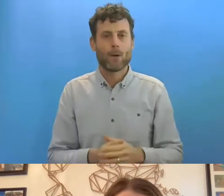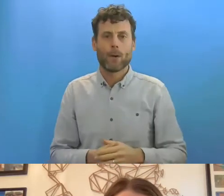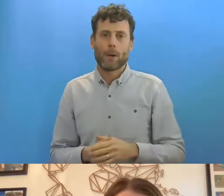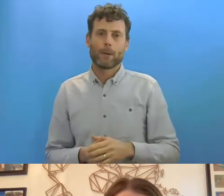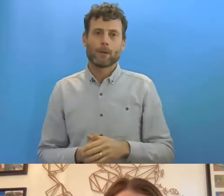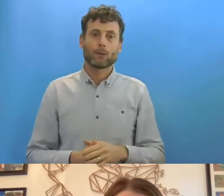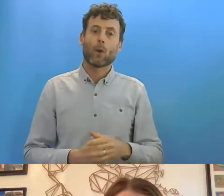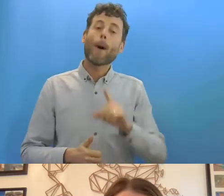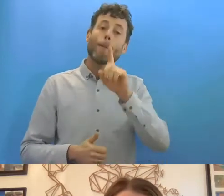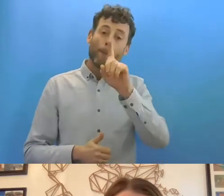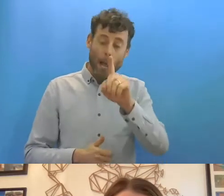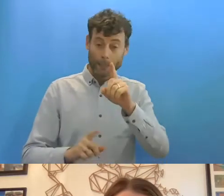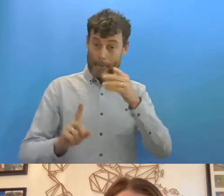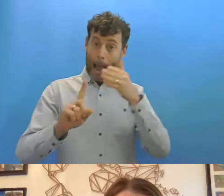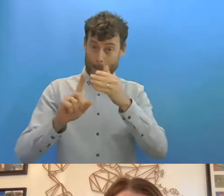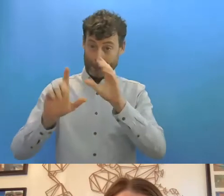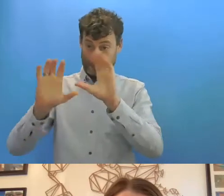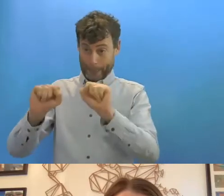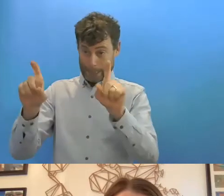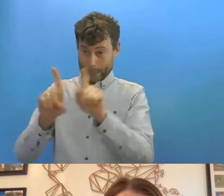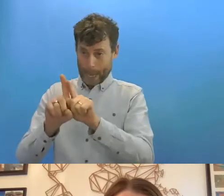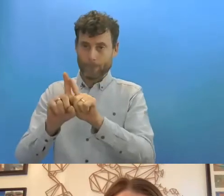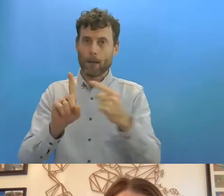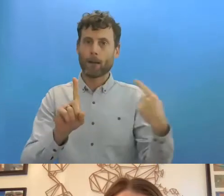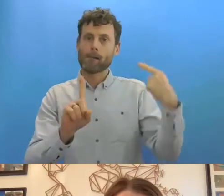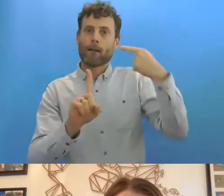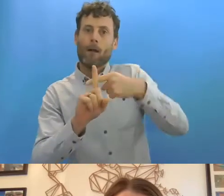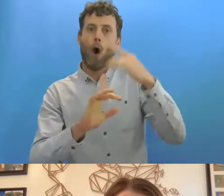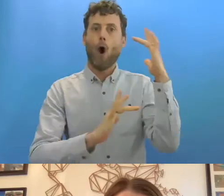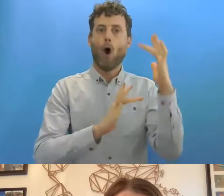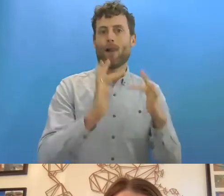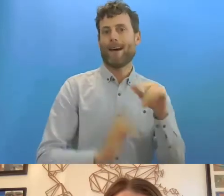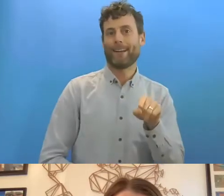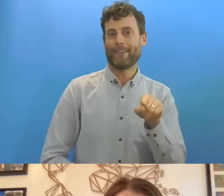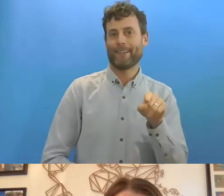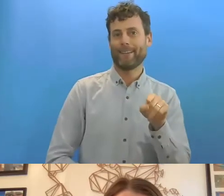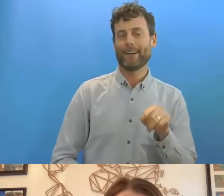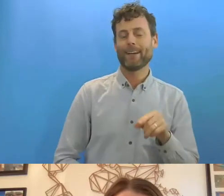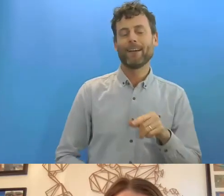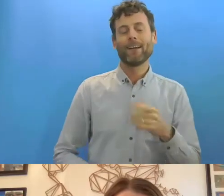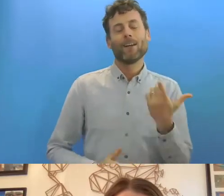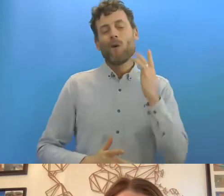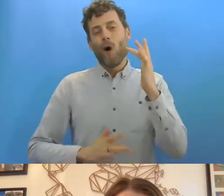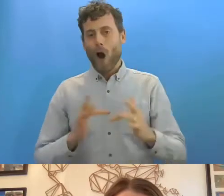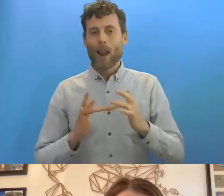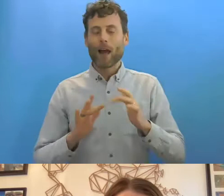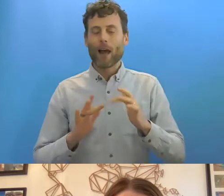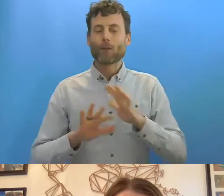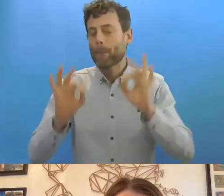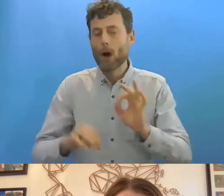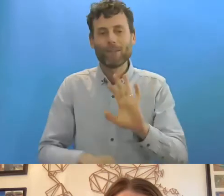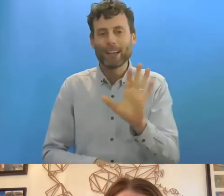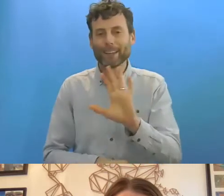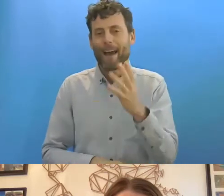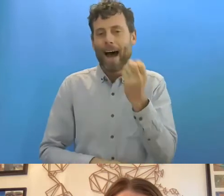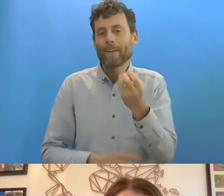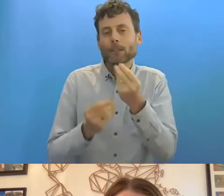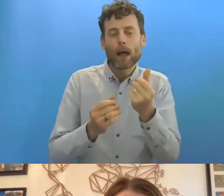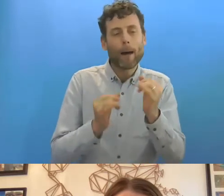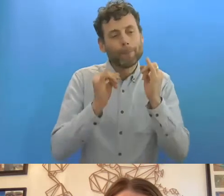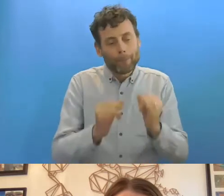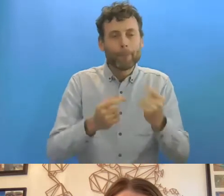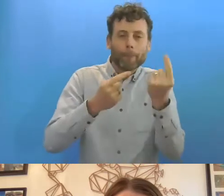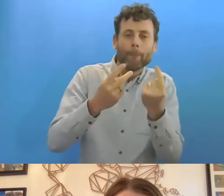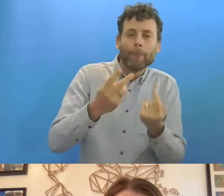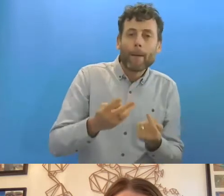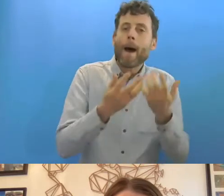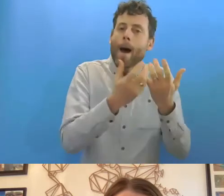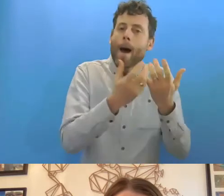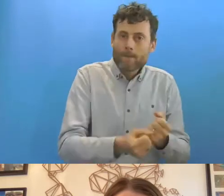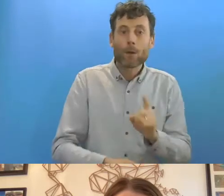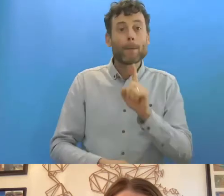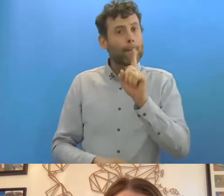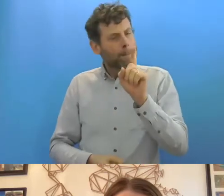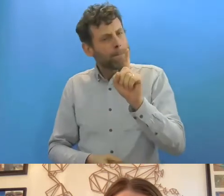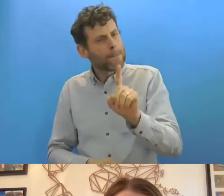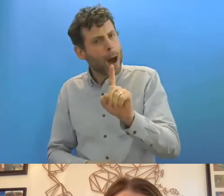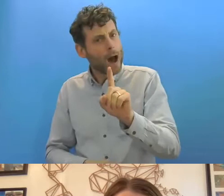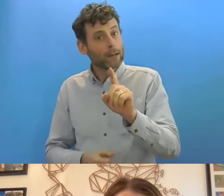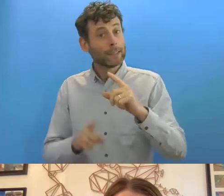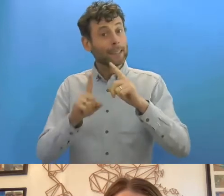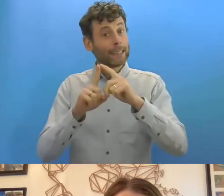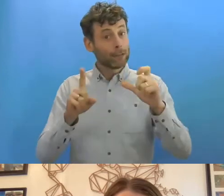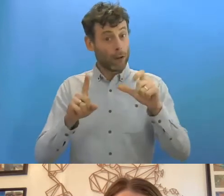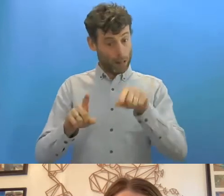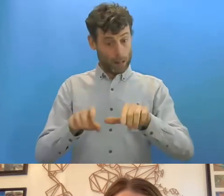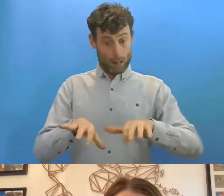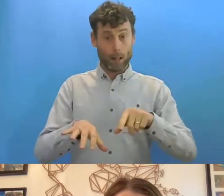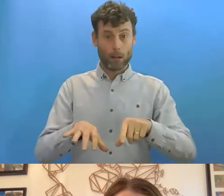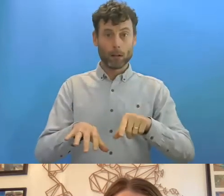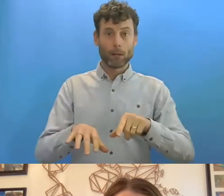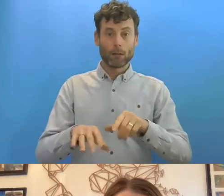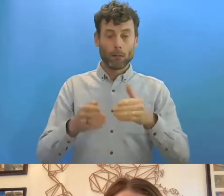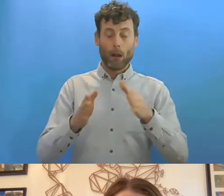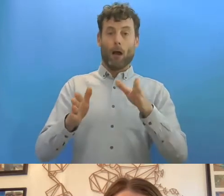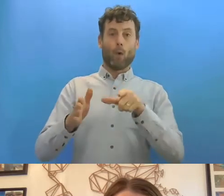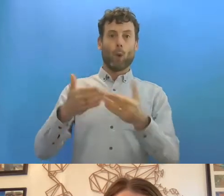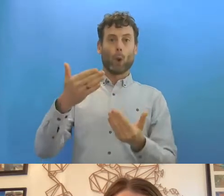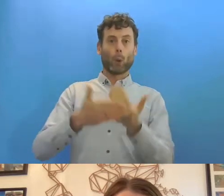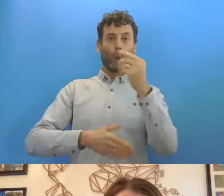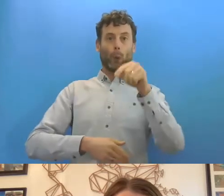And the aims remain the same as they always were, like Ruth said, apart from the fact that now we are digital, there are some negatives obviously, I think we touched on that